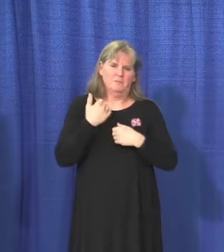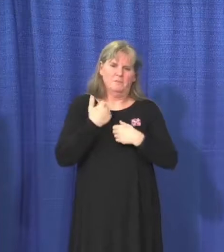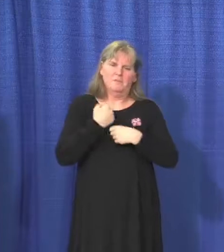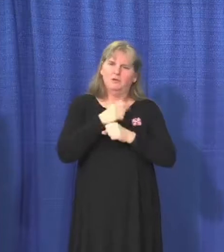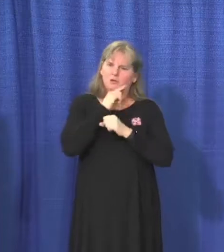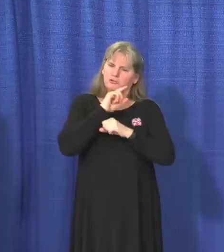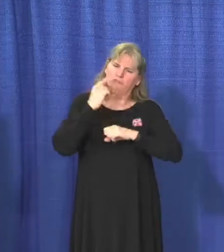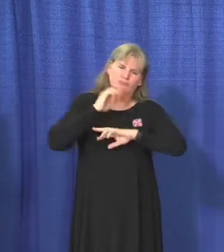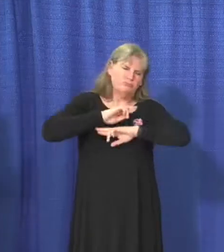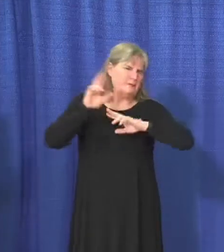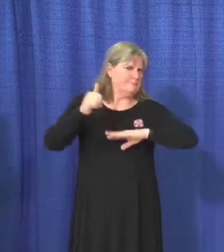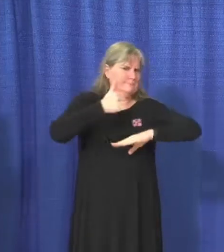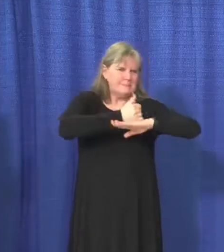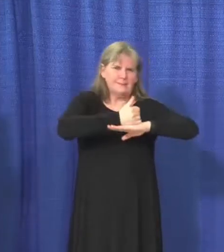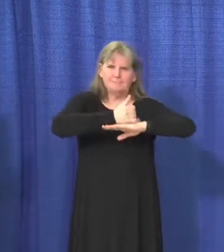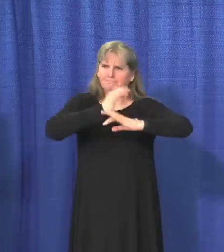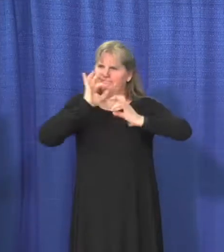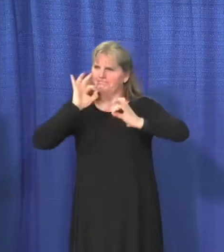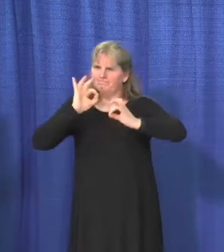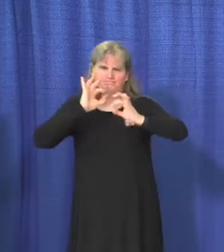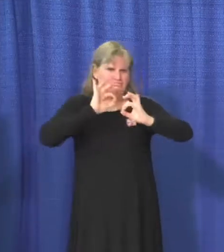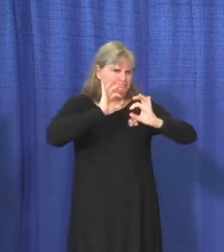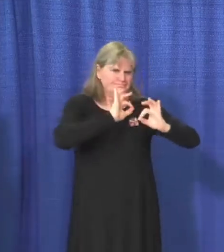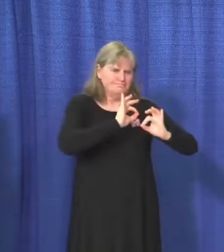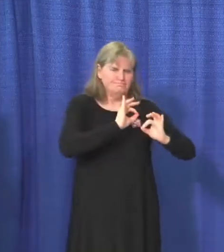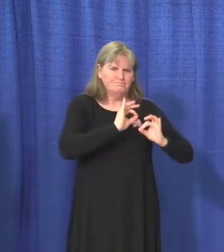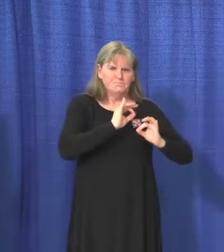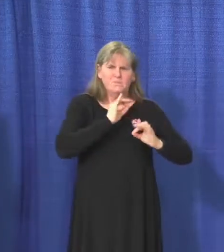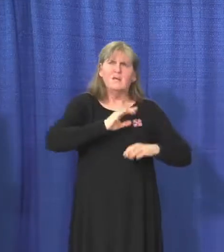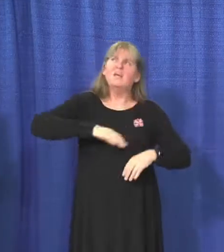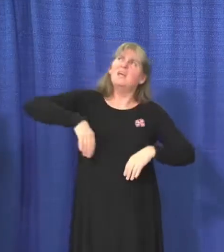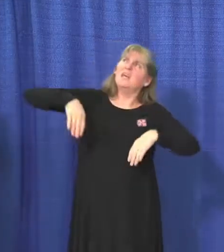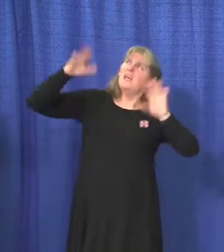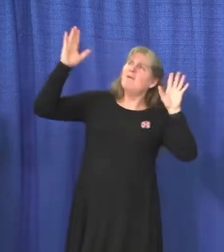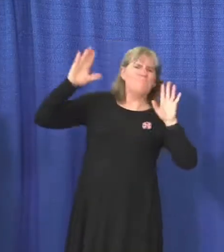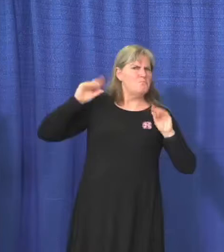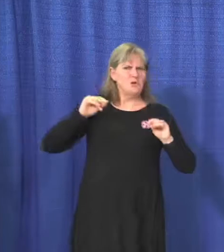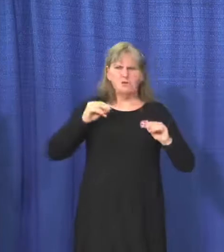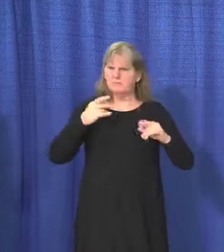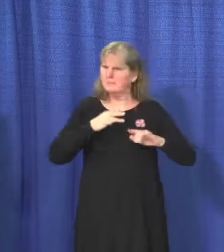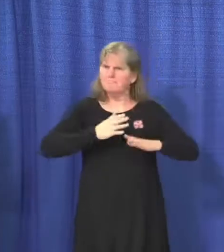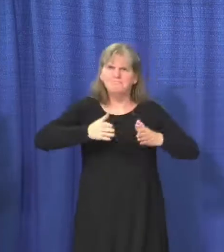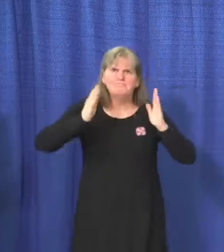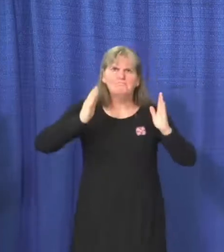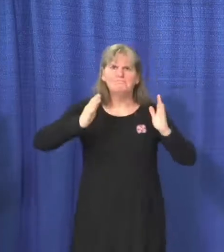that we have not let out, we've continued to make -- be here